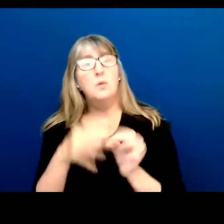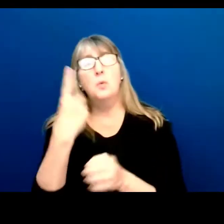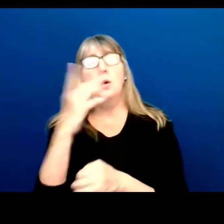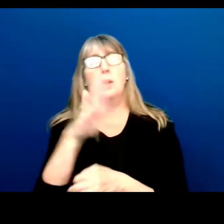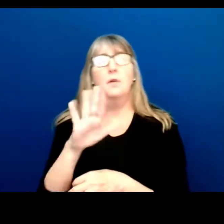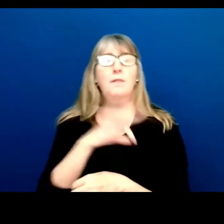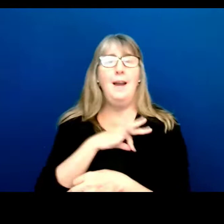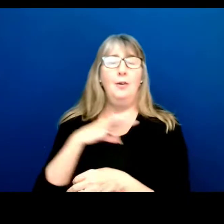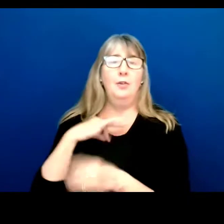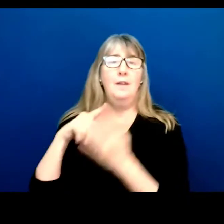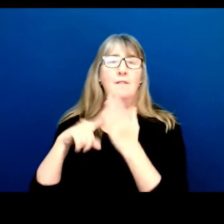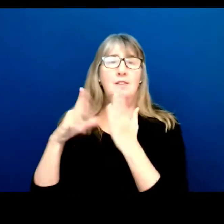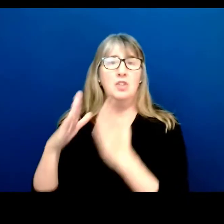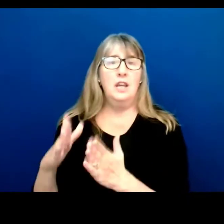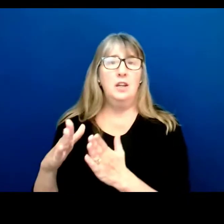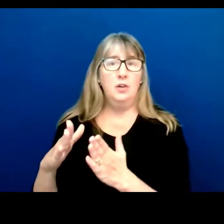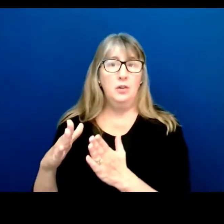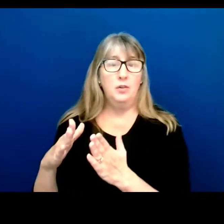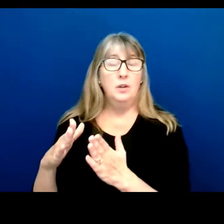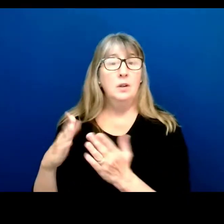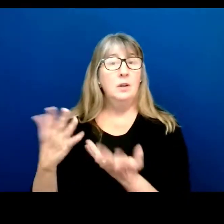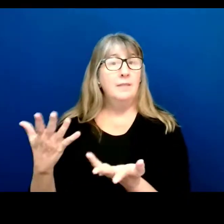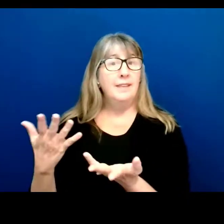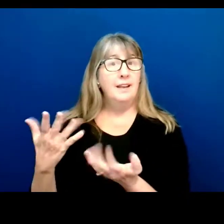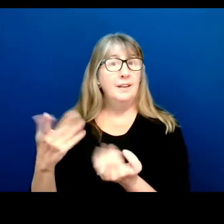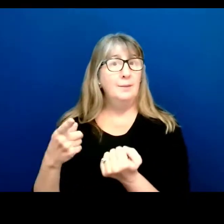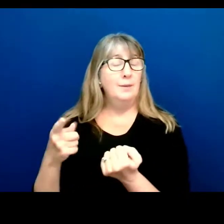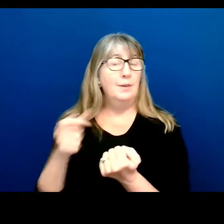Investigators that has not been disclosed.